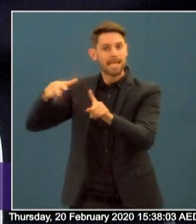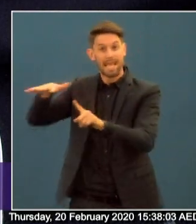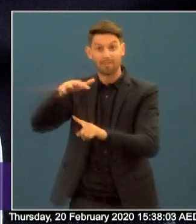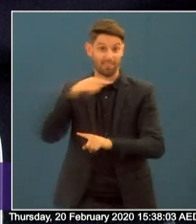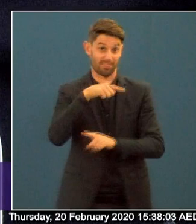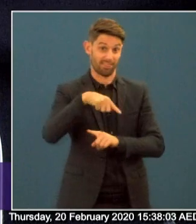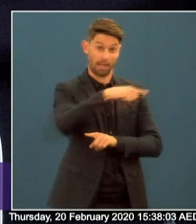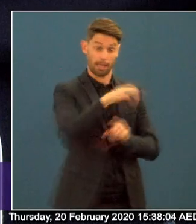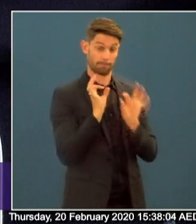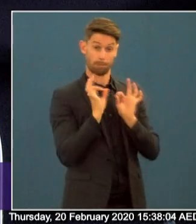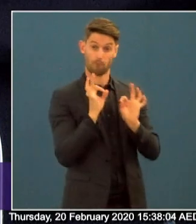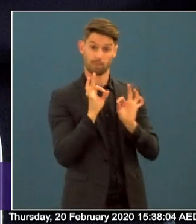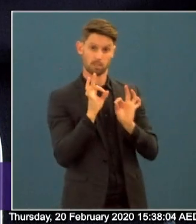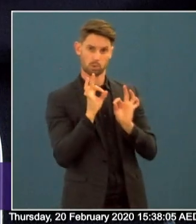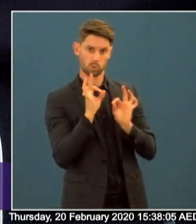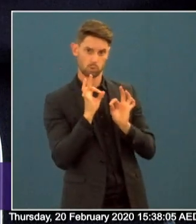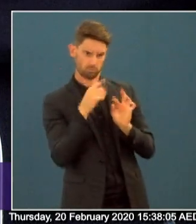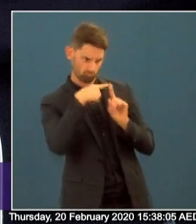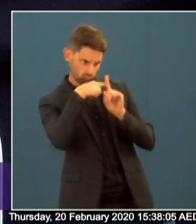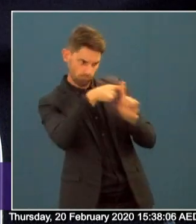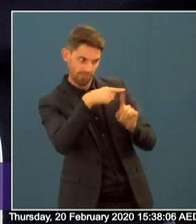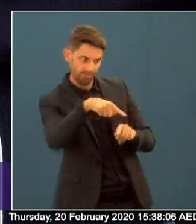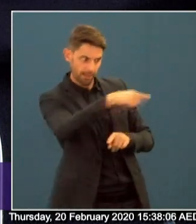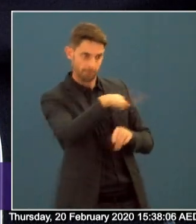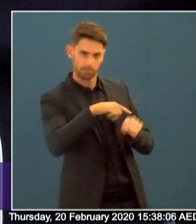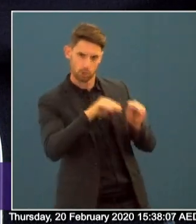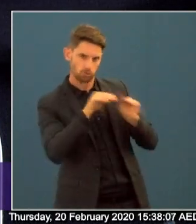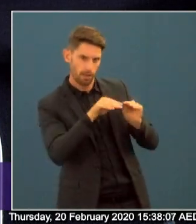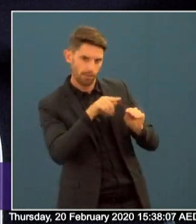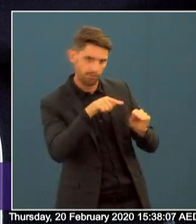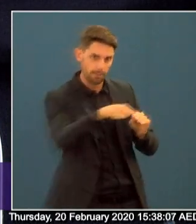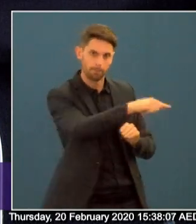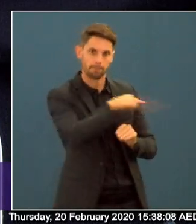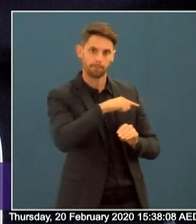funded opportunities for training, and then, of course, further funded